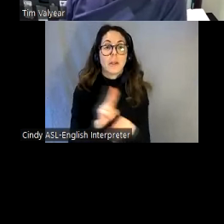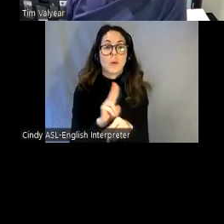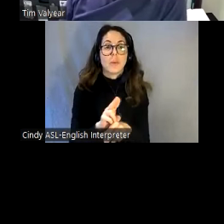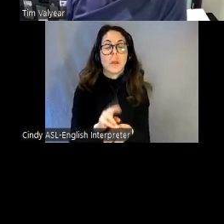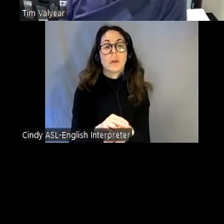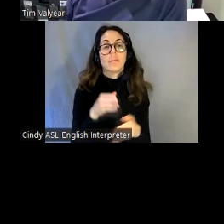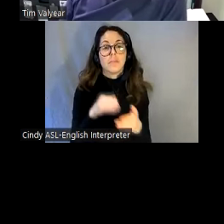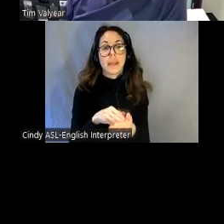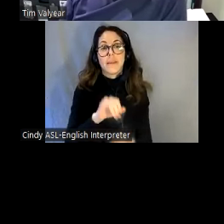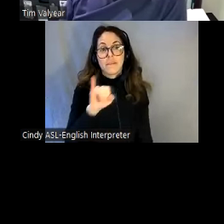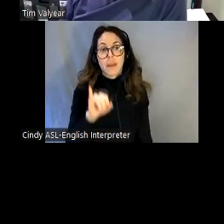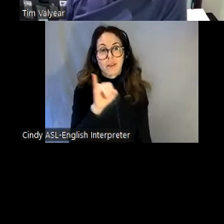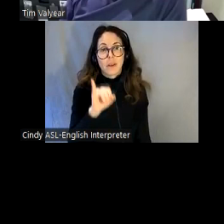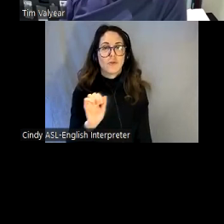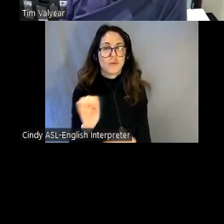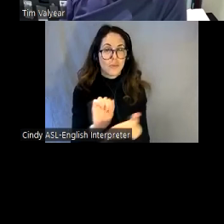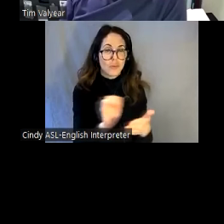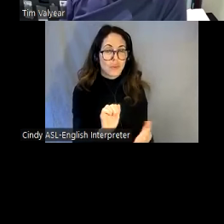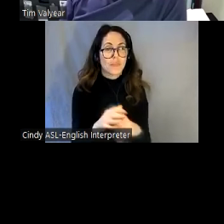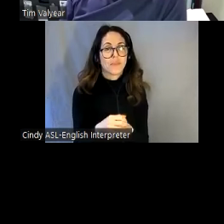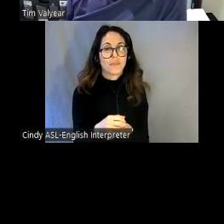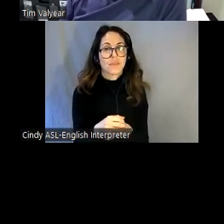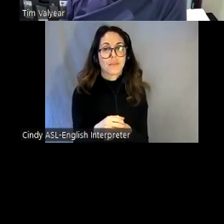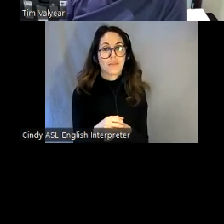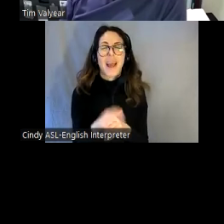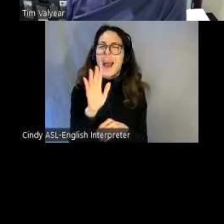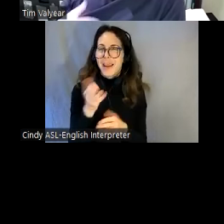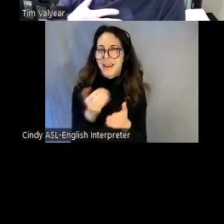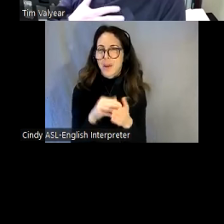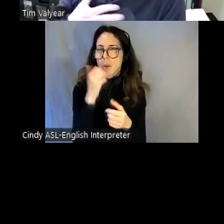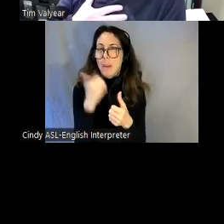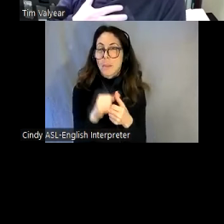touch surfaces in your home. Cleaning with soap and water and wiping with a disinfectant is great. Using